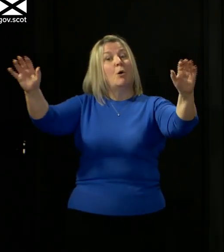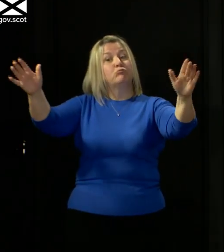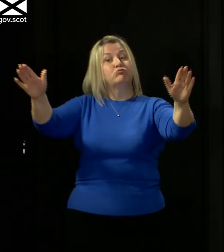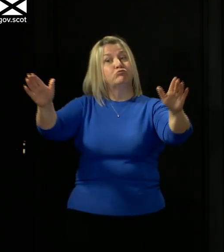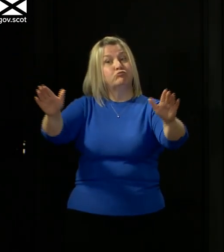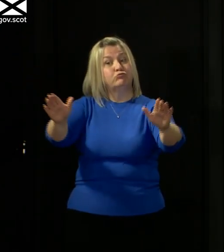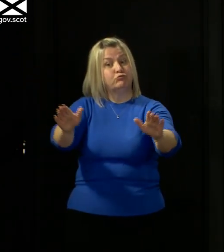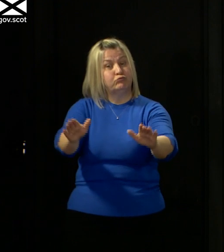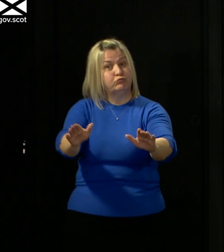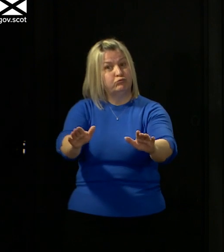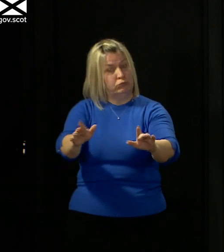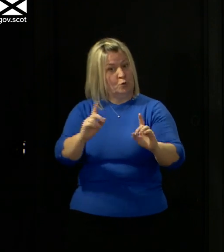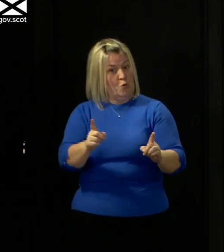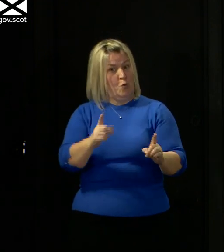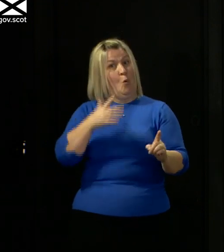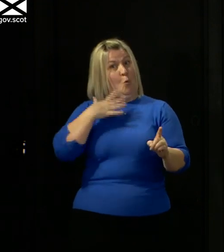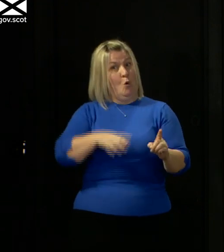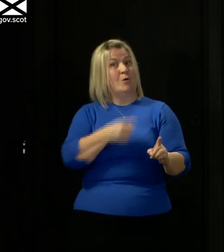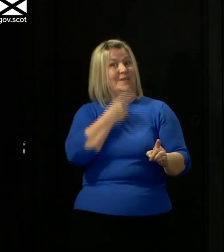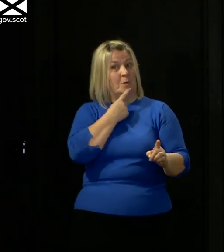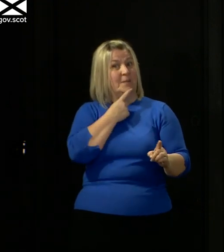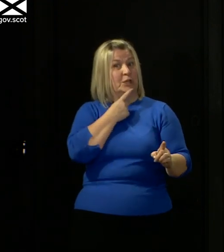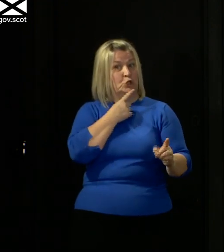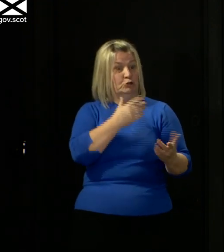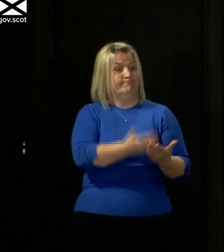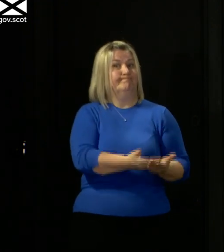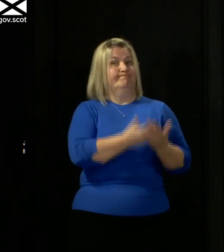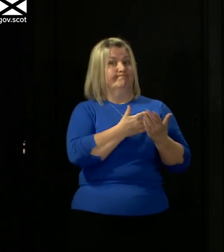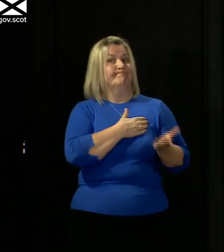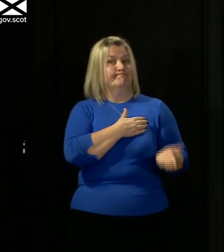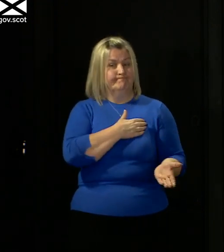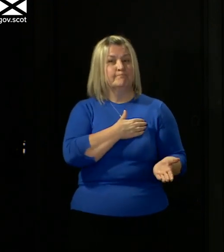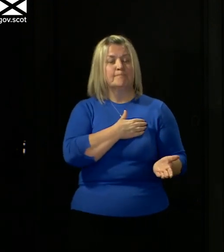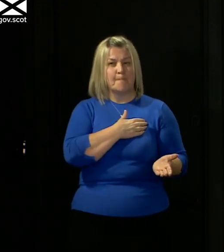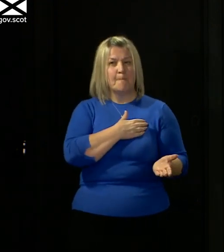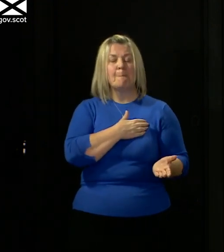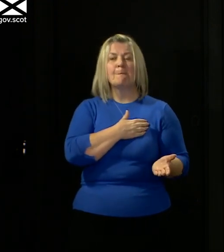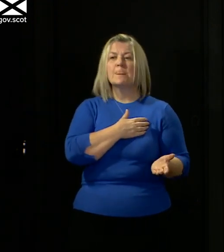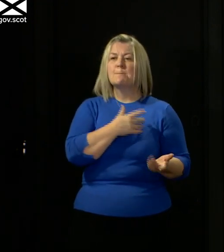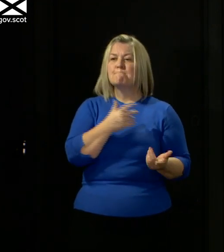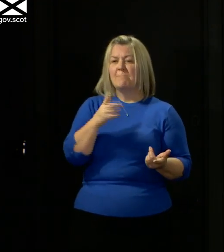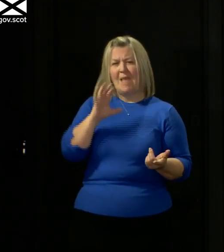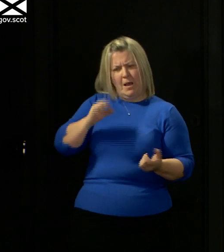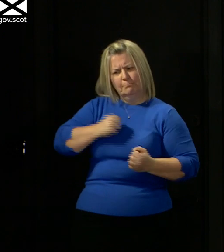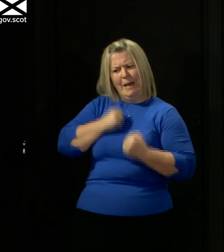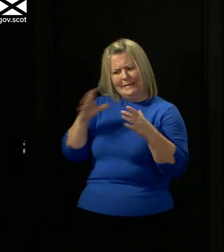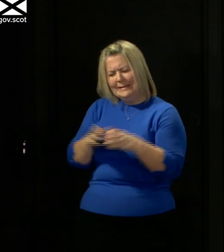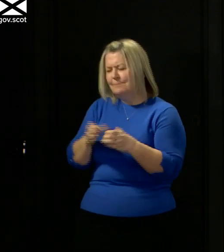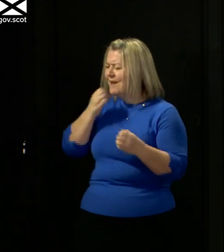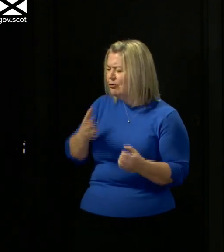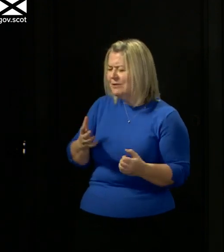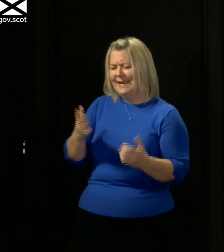team and here for more data more information there is a huge understandable and legitimate appetite for this which we are seeking